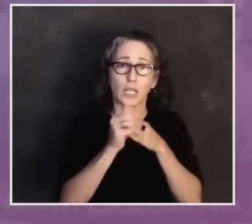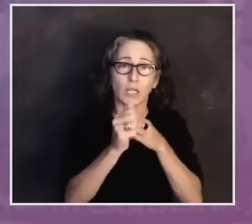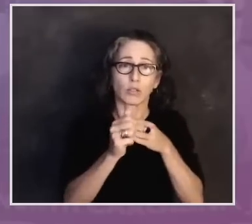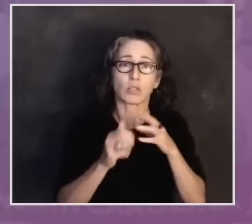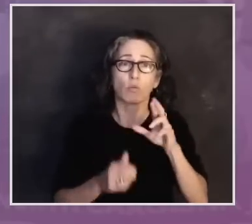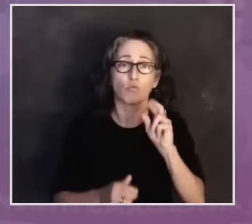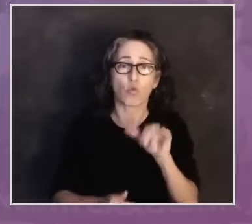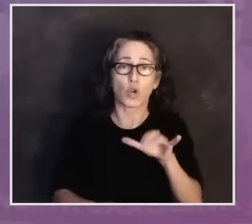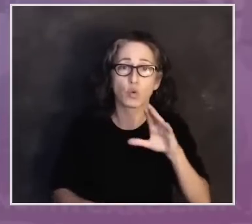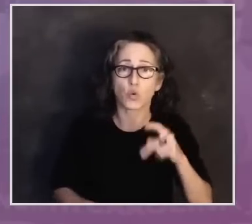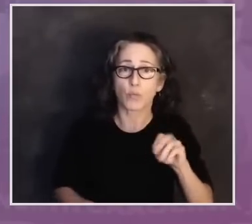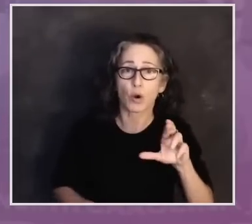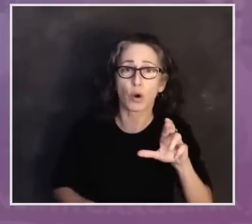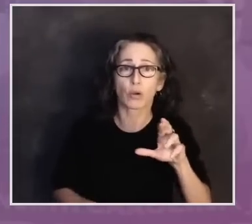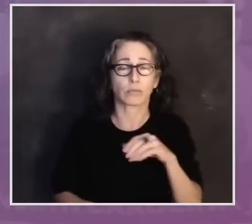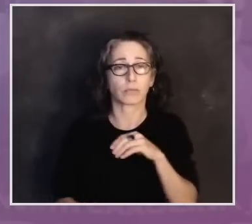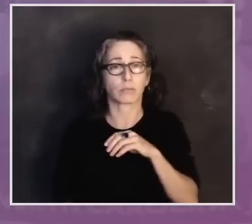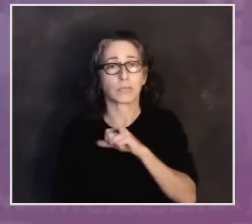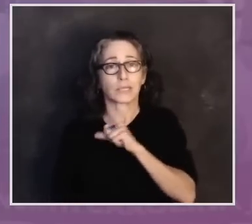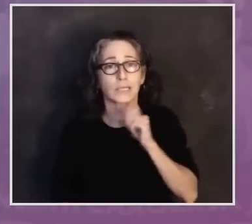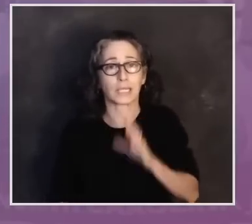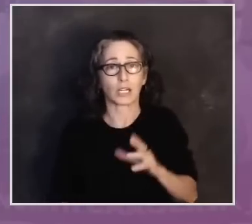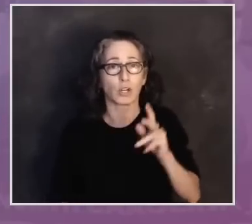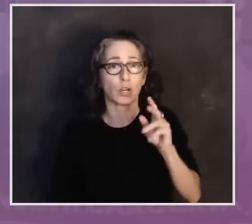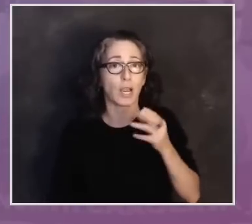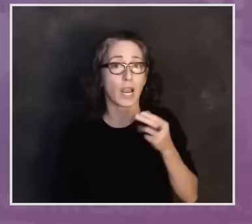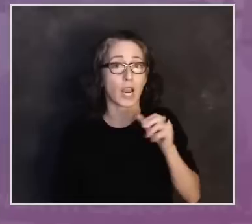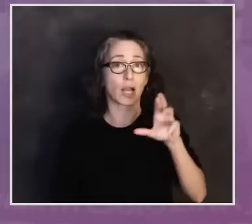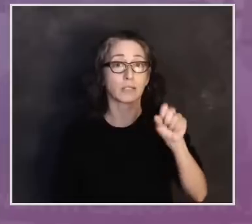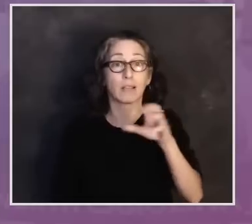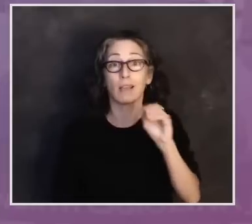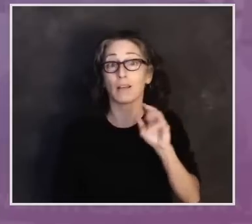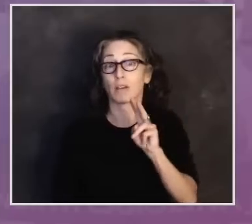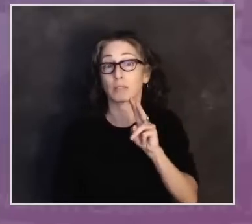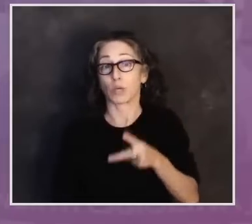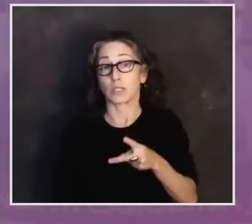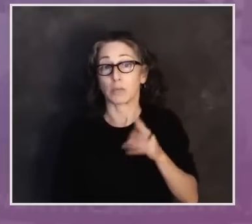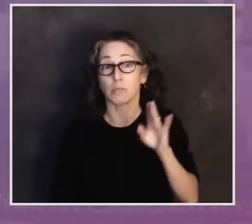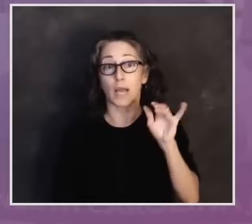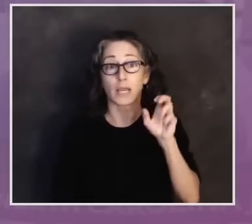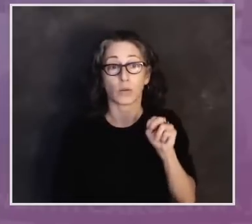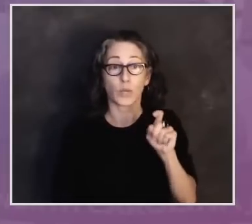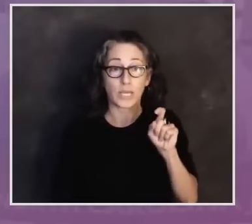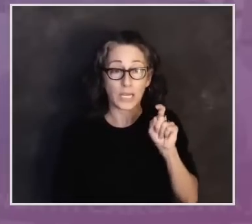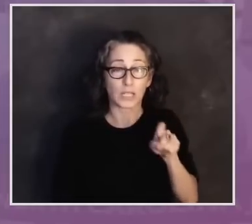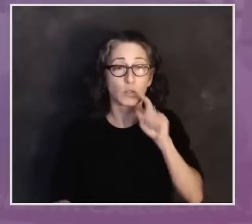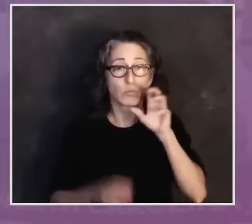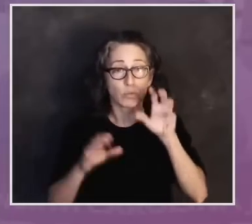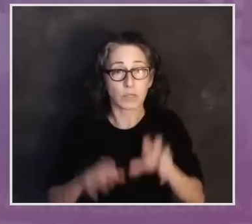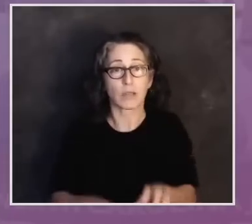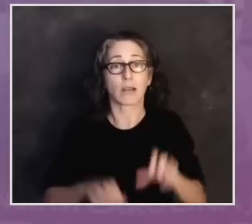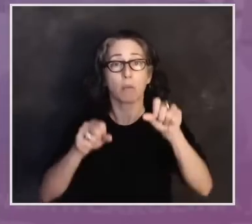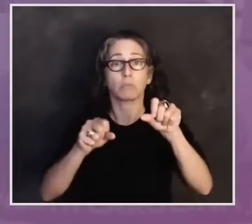BECAUSE WE NEED IT. WE NEED LEADERS LIKE ROY COOPER, LIKE SENATOR HARRIS